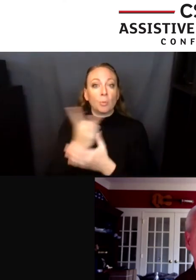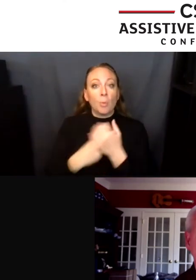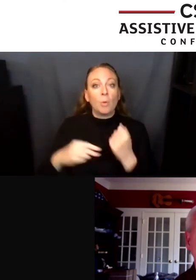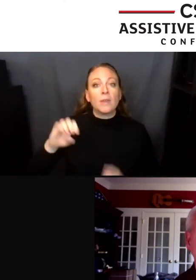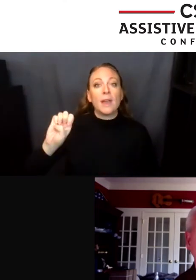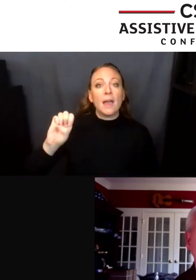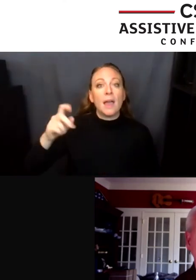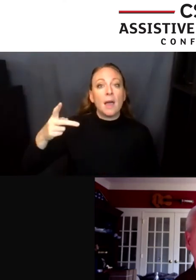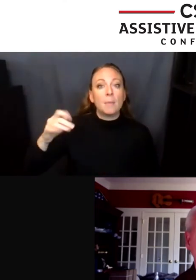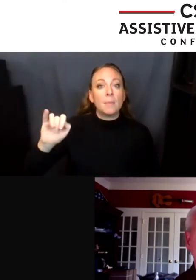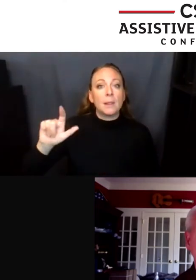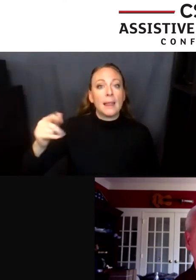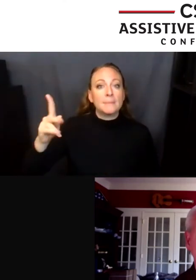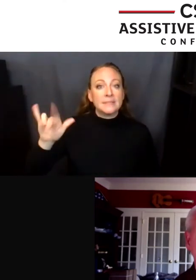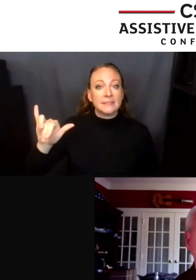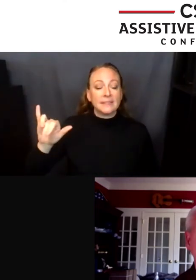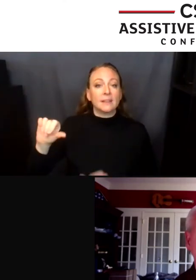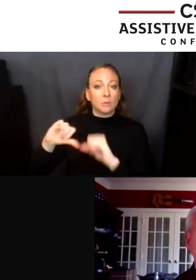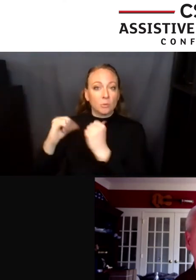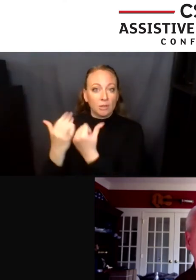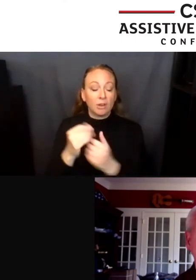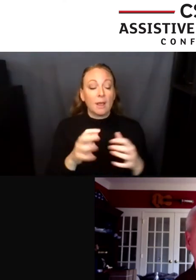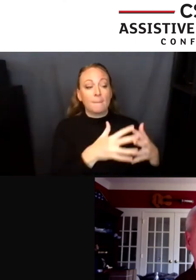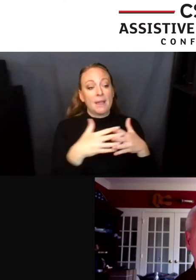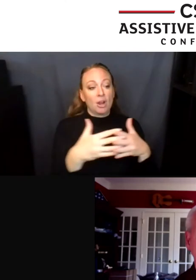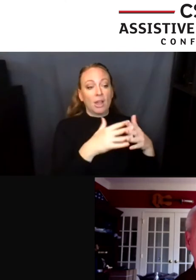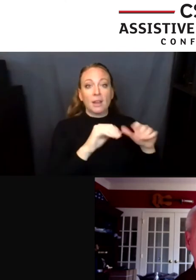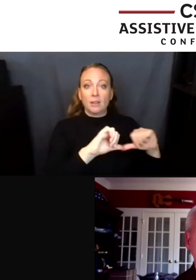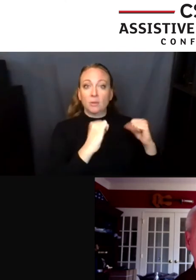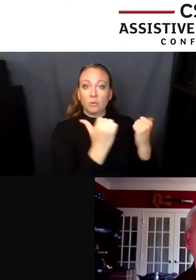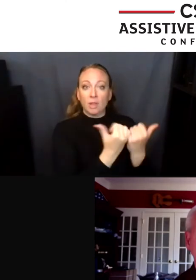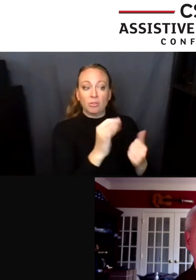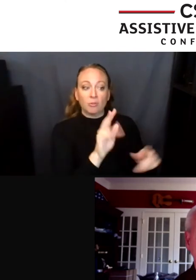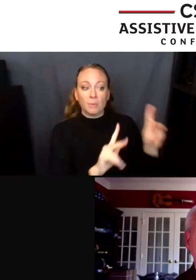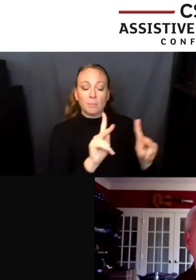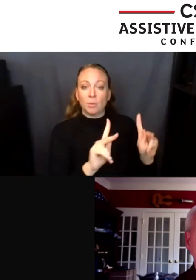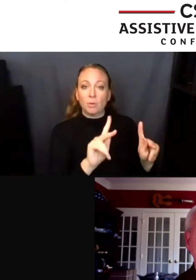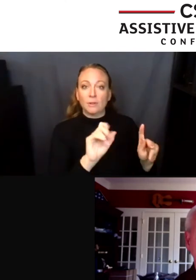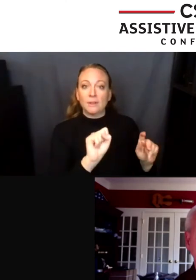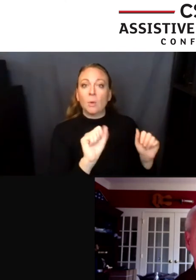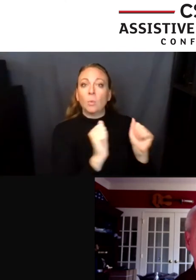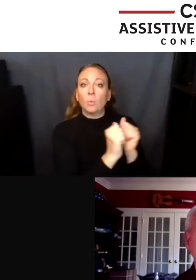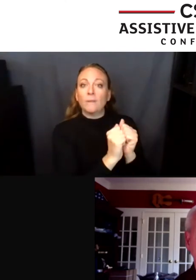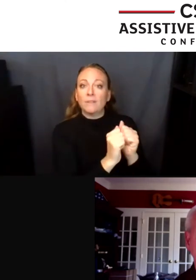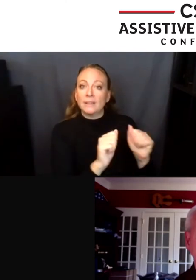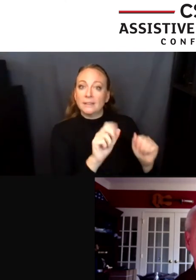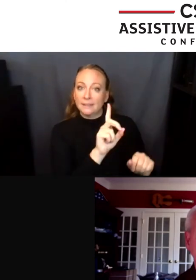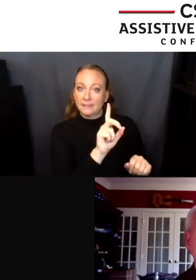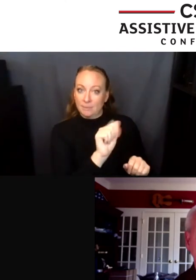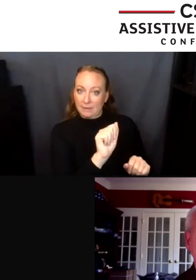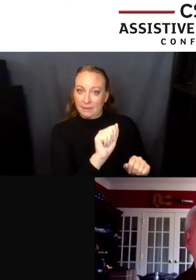and the American Association of Peoples With Disabilities. Two boards he has previously chaired.